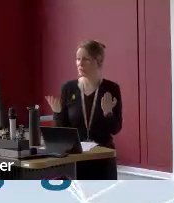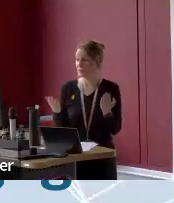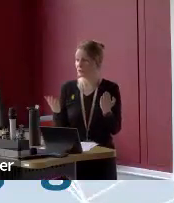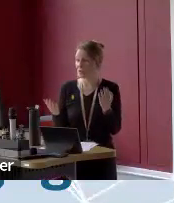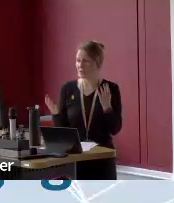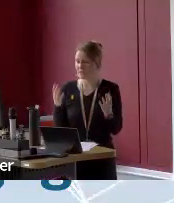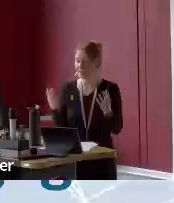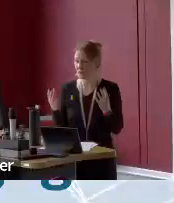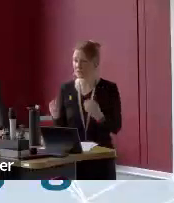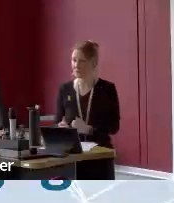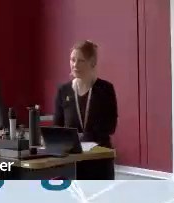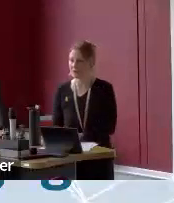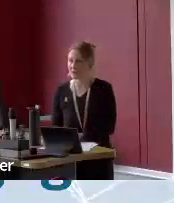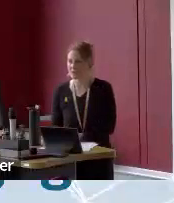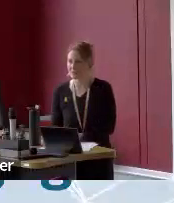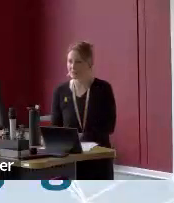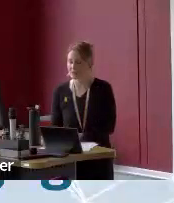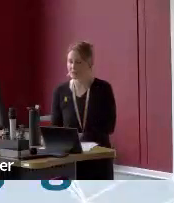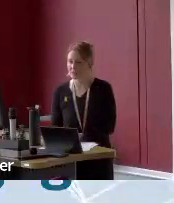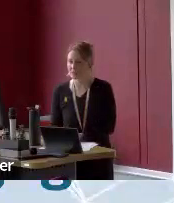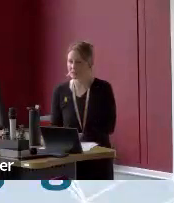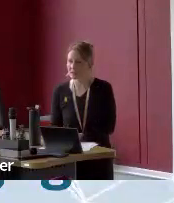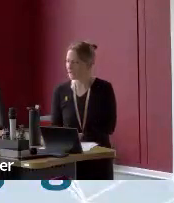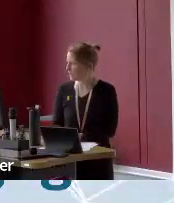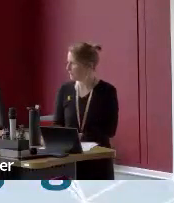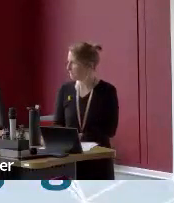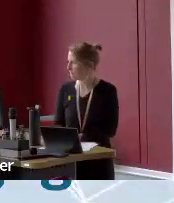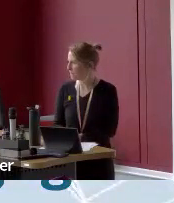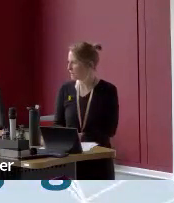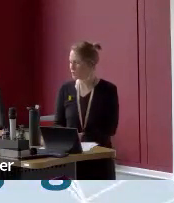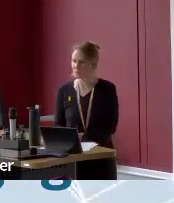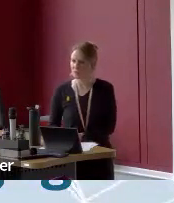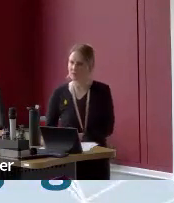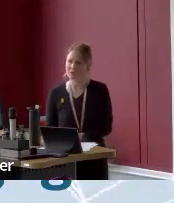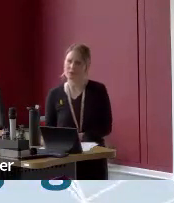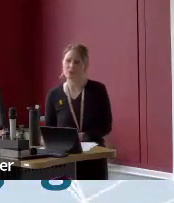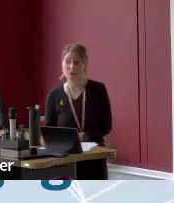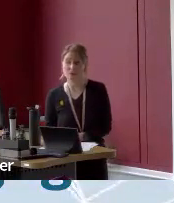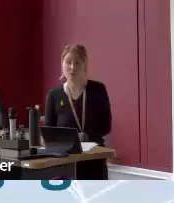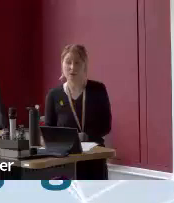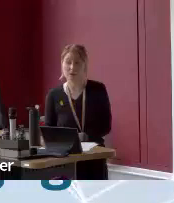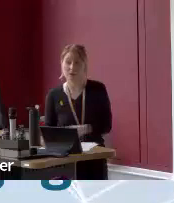approach. Mixed information there and I'm sure we could find that more for you about